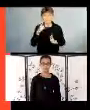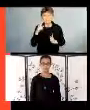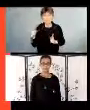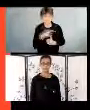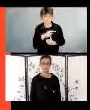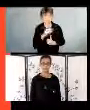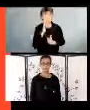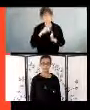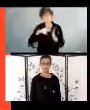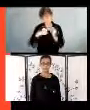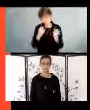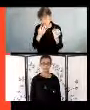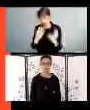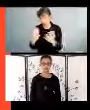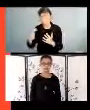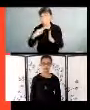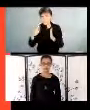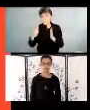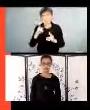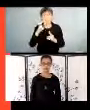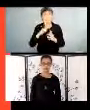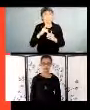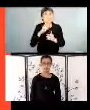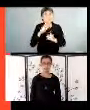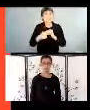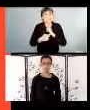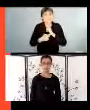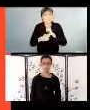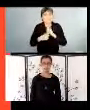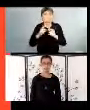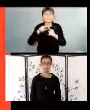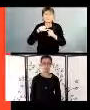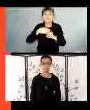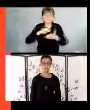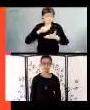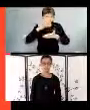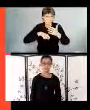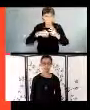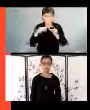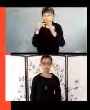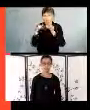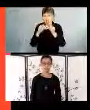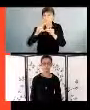It can be very tempting, like I said, to paint a rosy picture of your practice and project